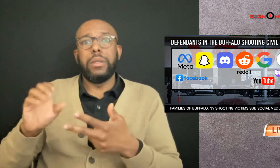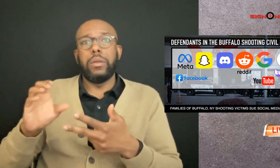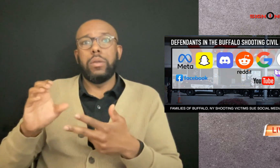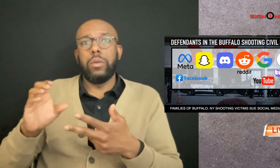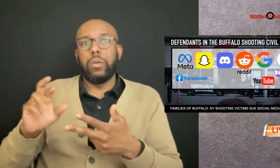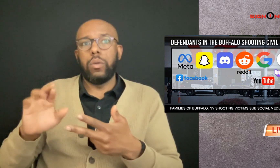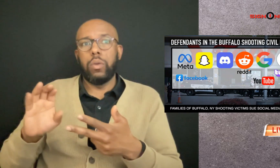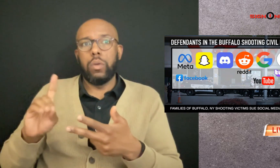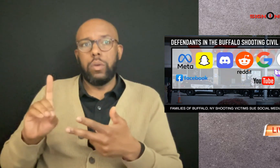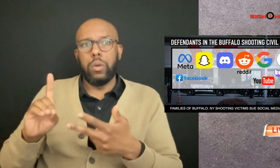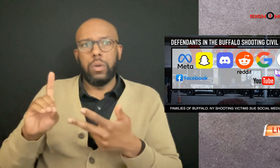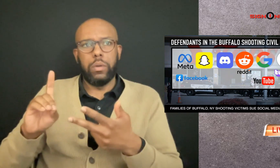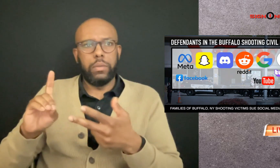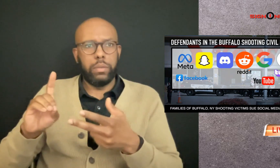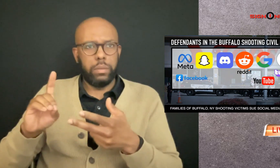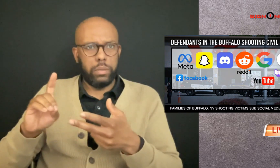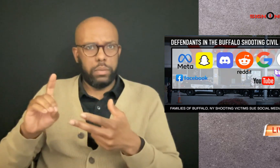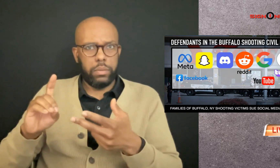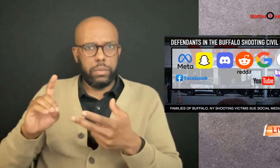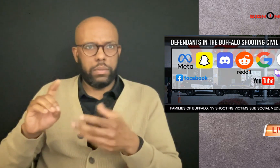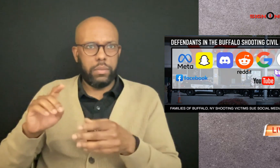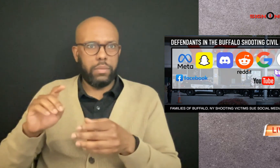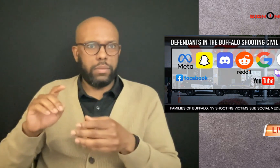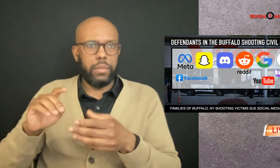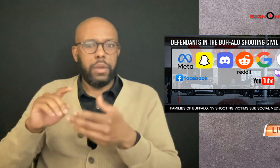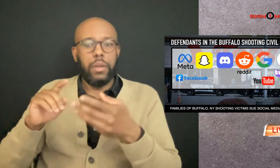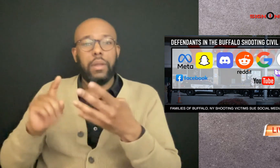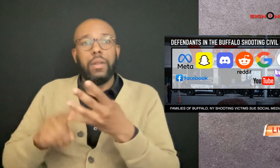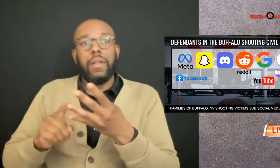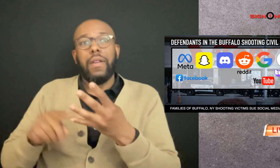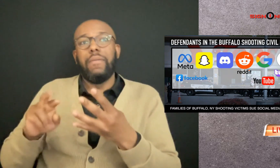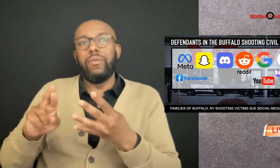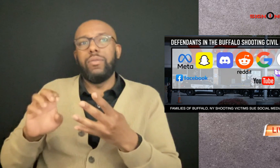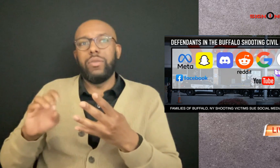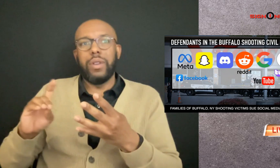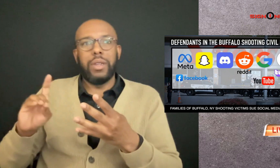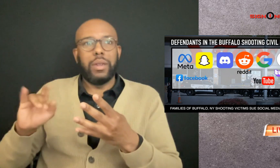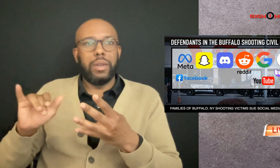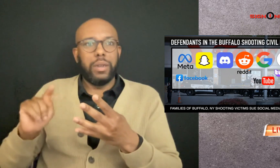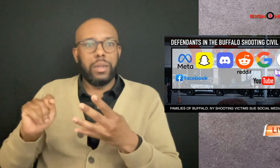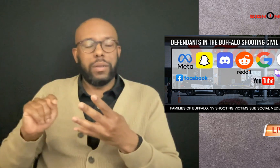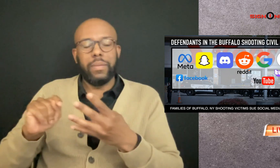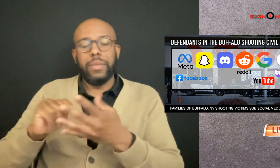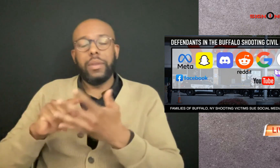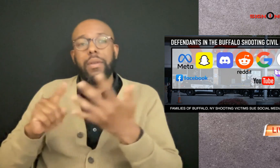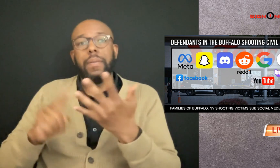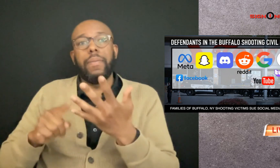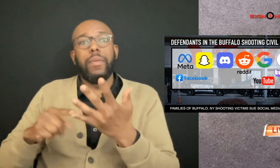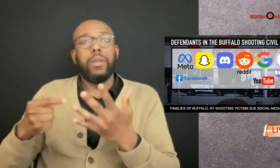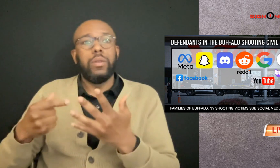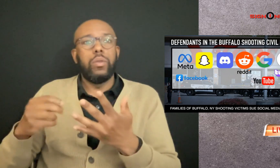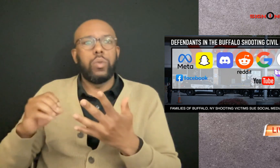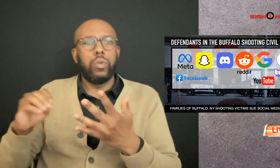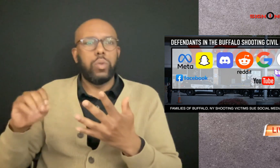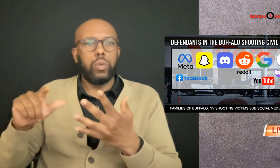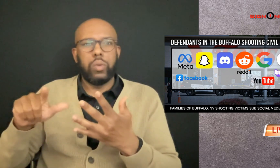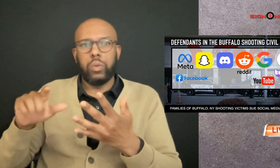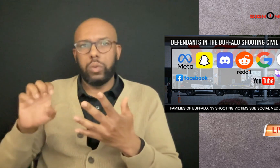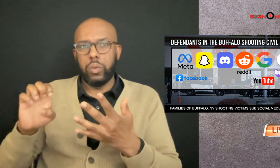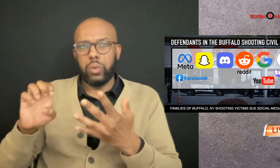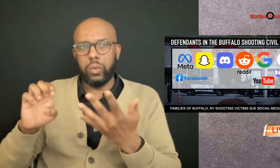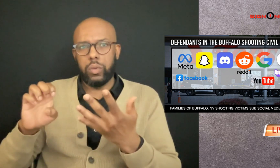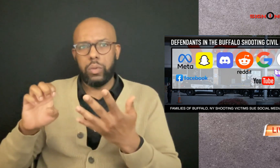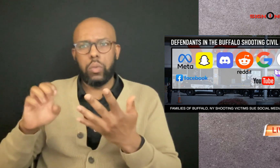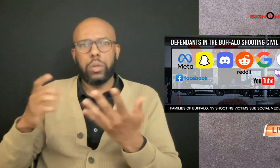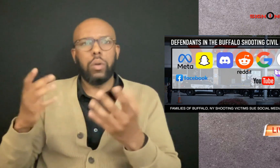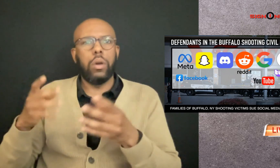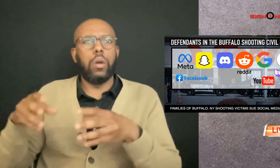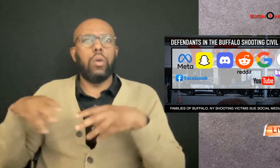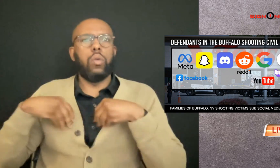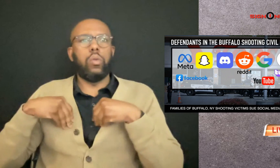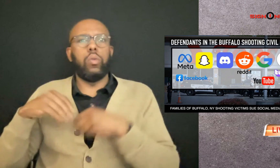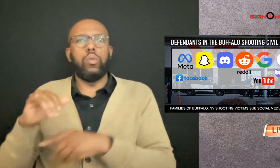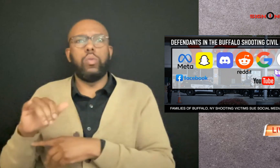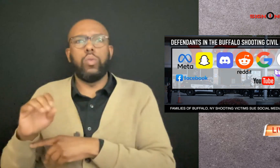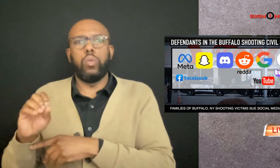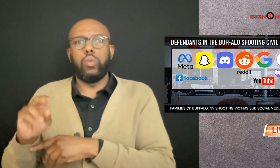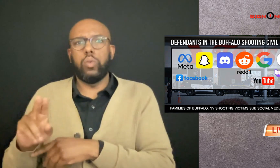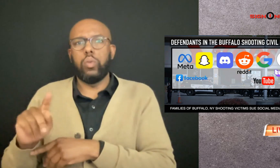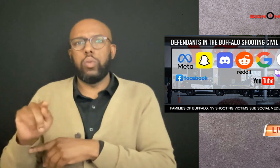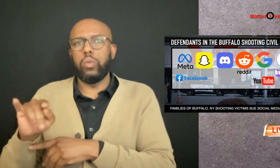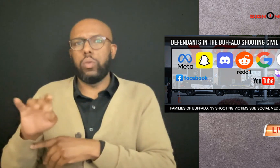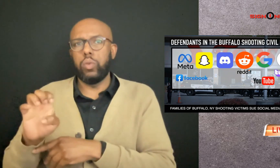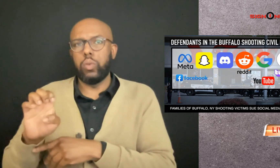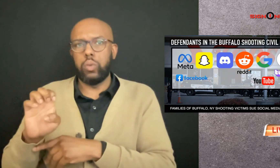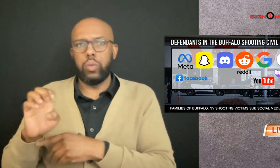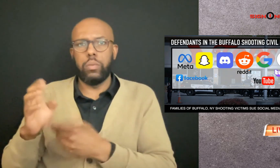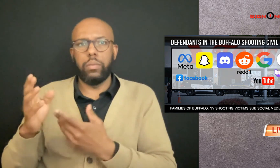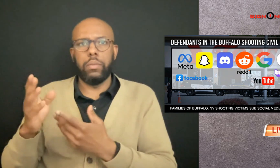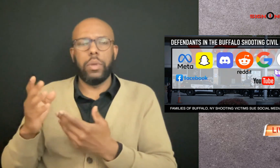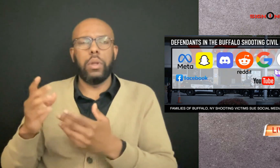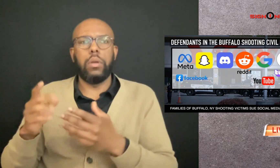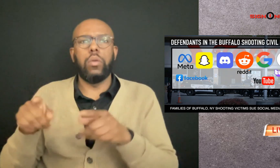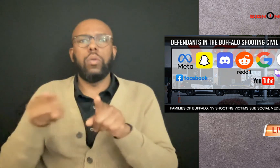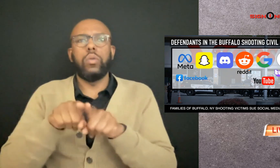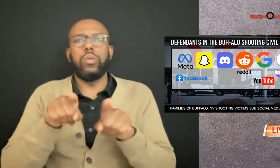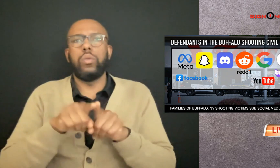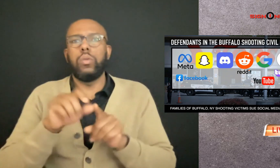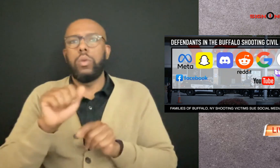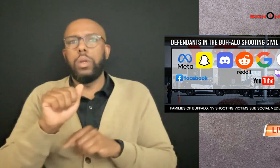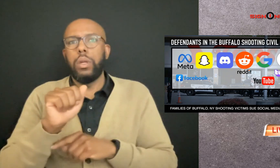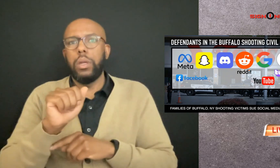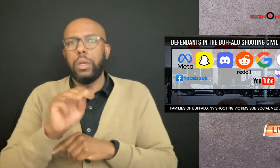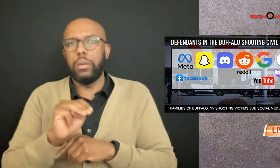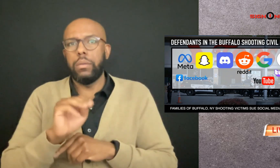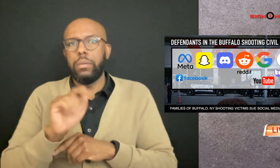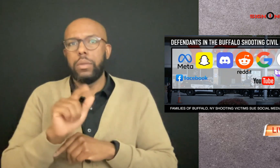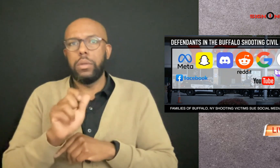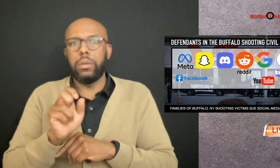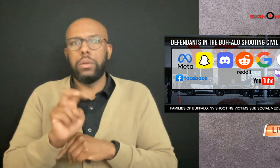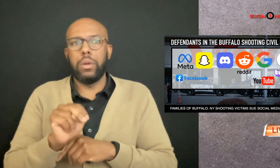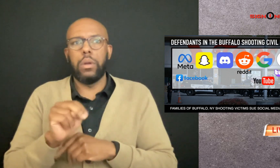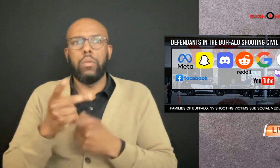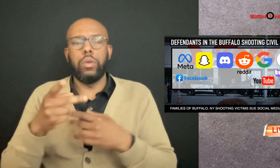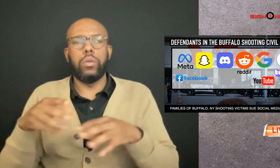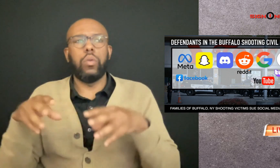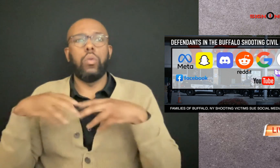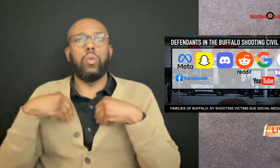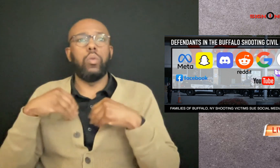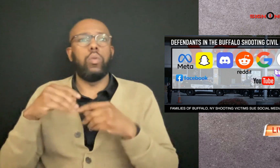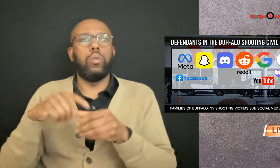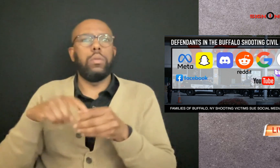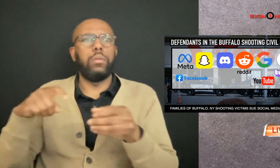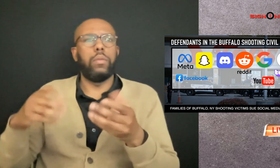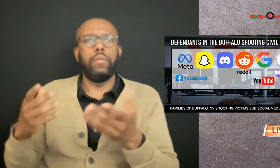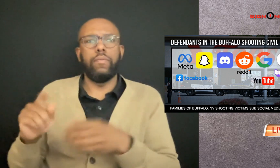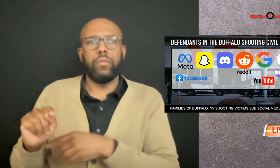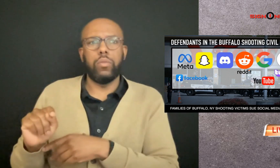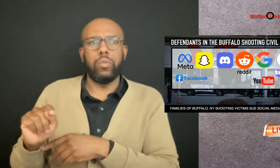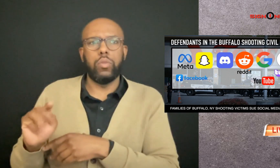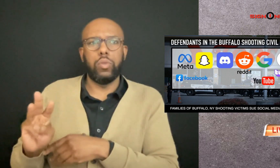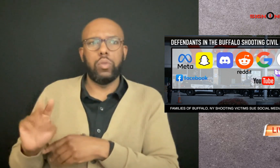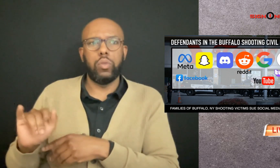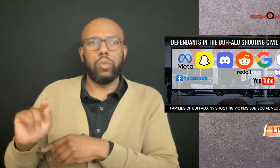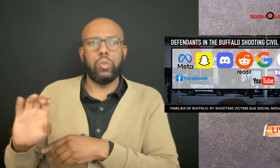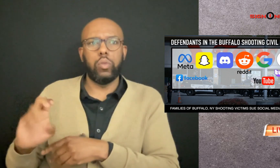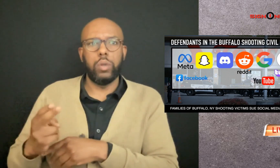Snapchat Discord Reddit Google which owns YouTube and Amazon which owns Twitch that's